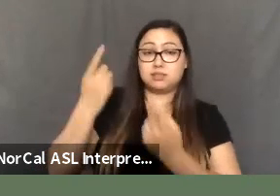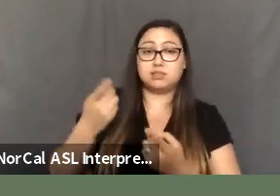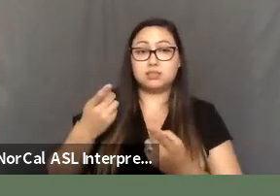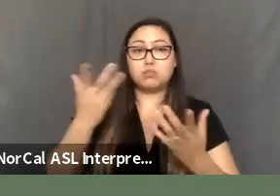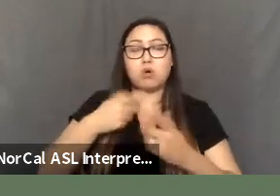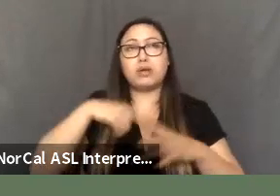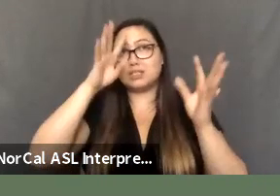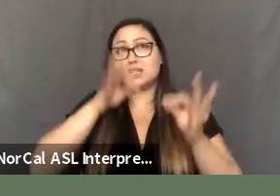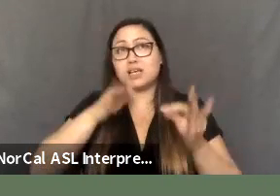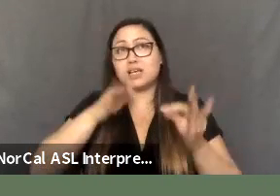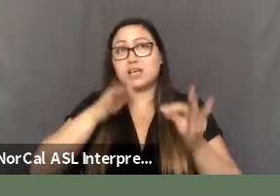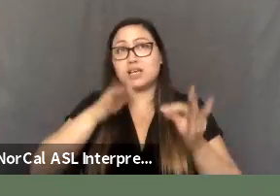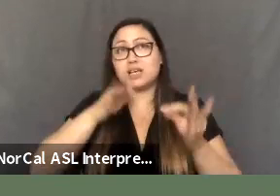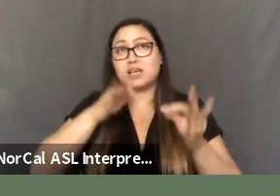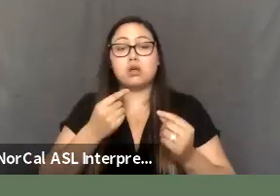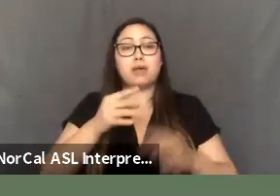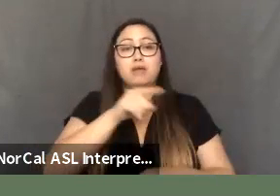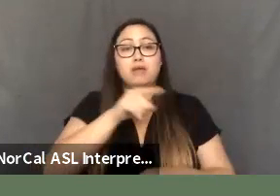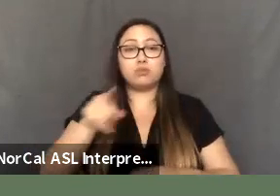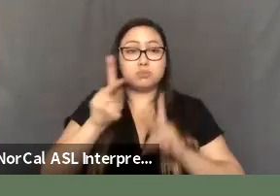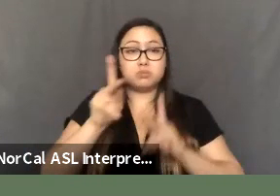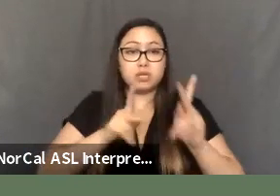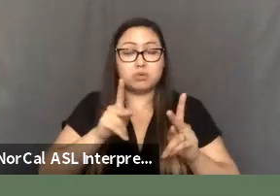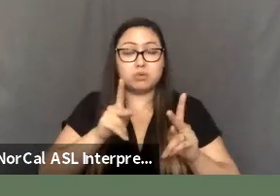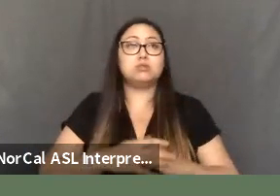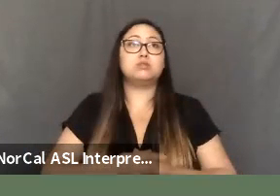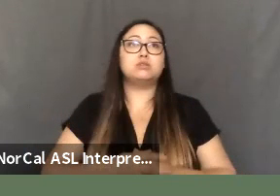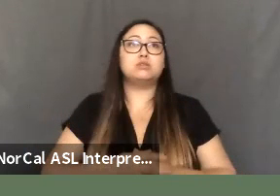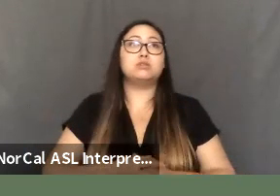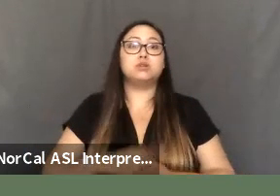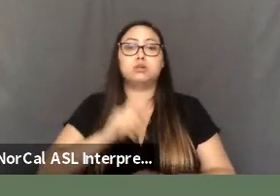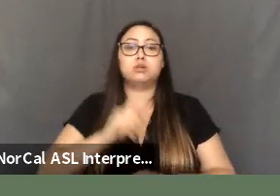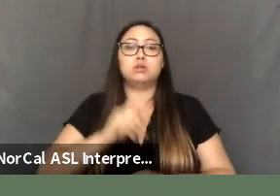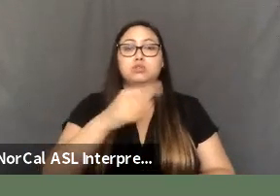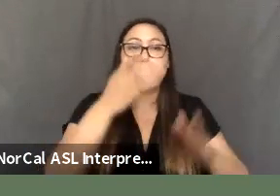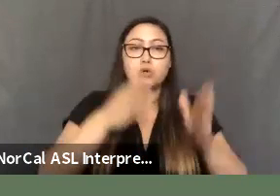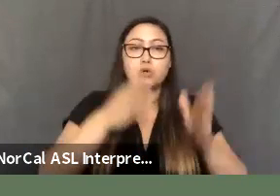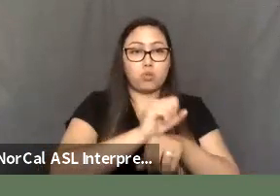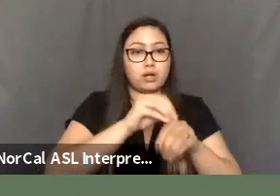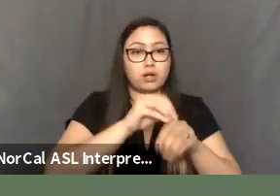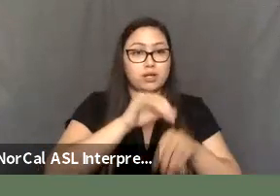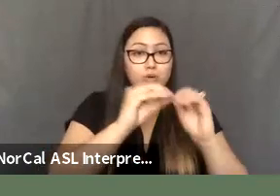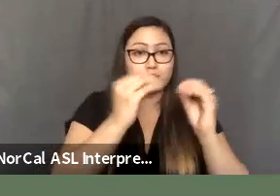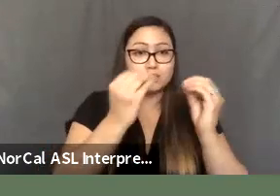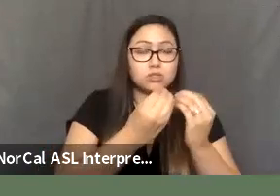many of these individuals were the sole person working in their organization on ADA efforts,